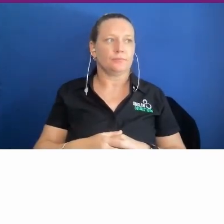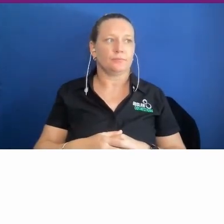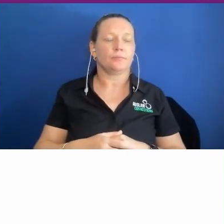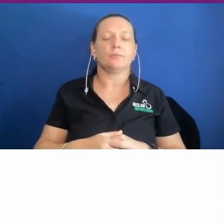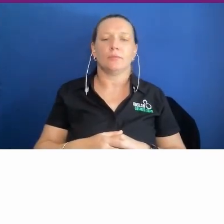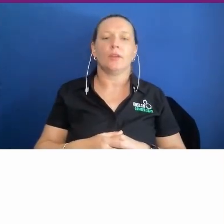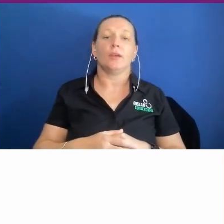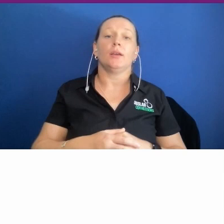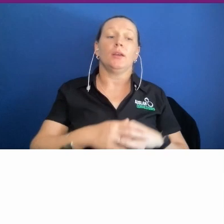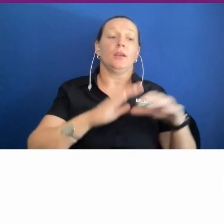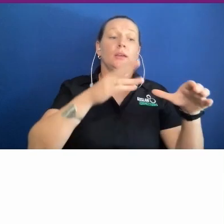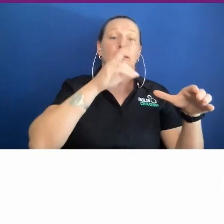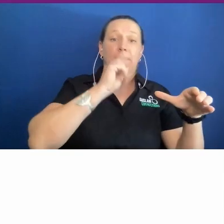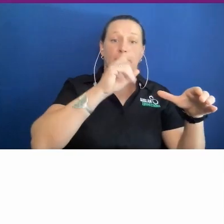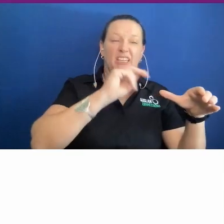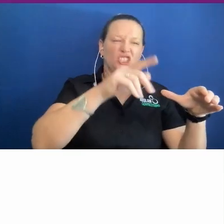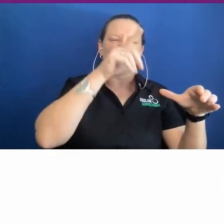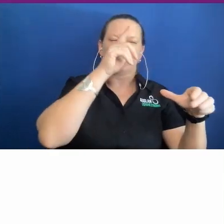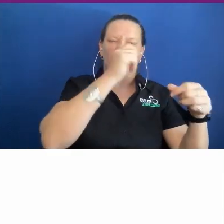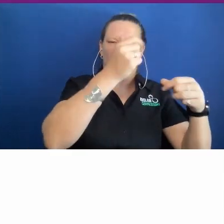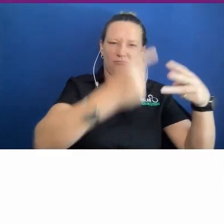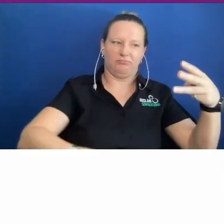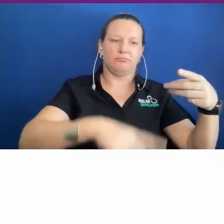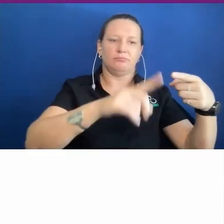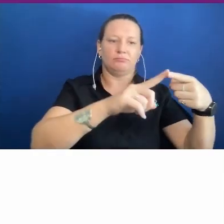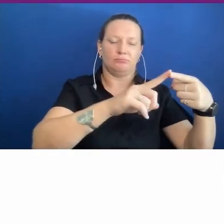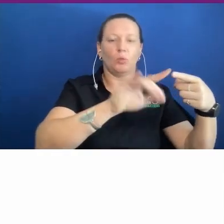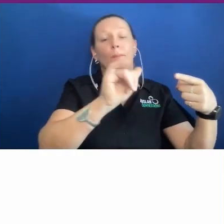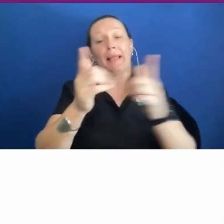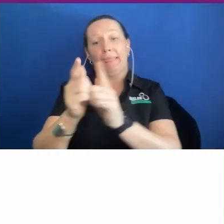So under the category of language you could have issues with receptive language, which is what you